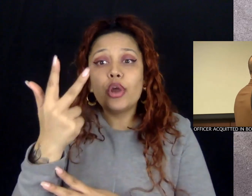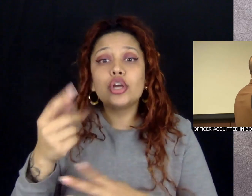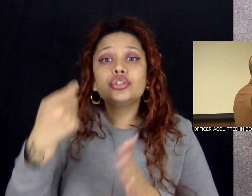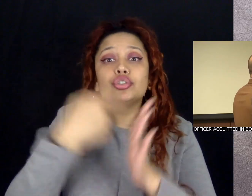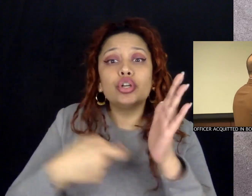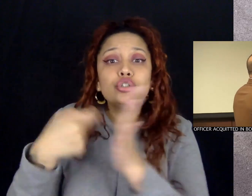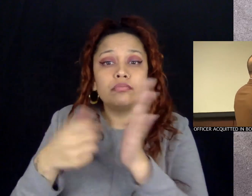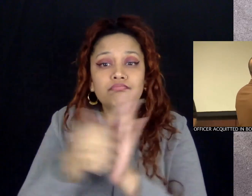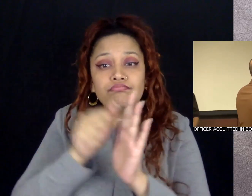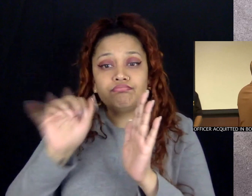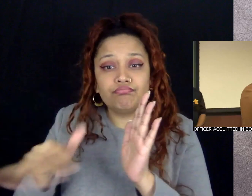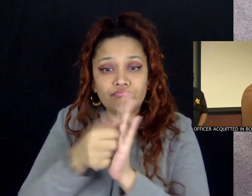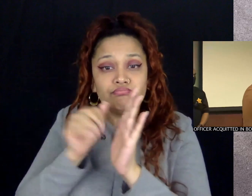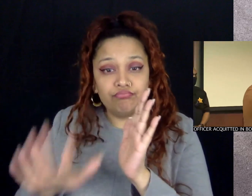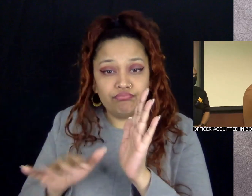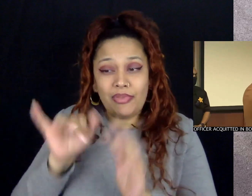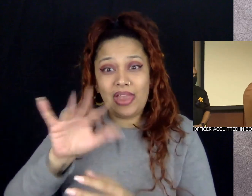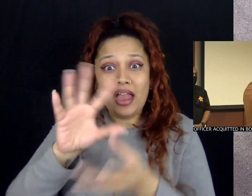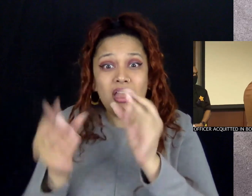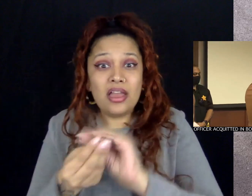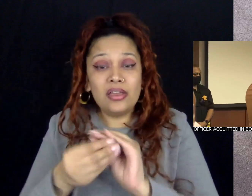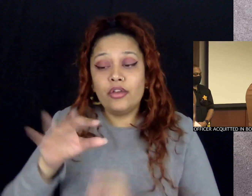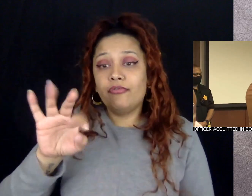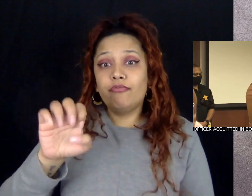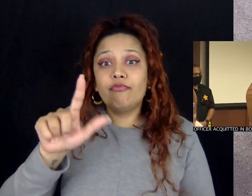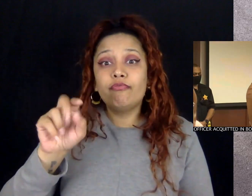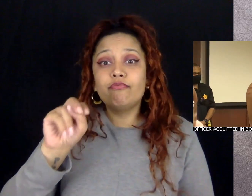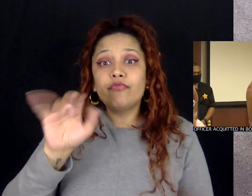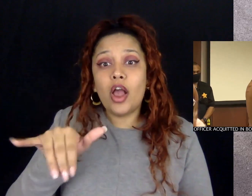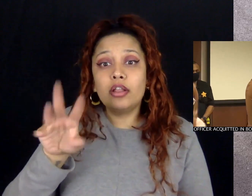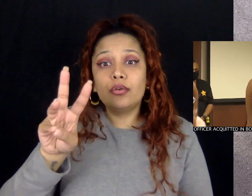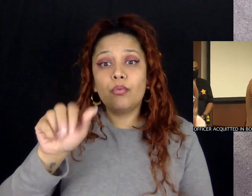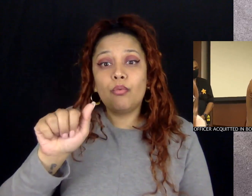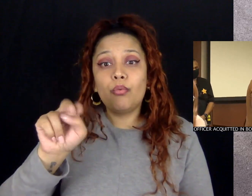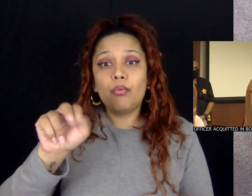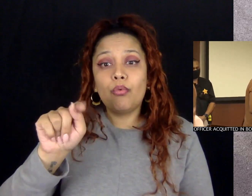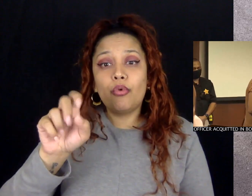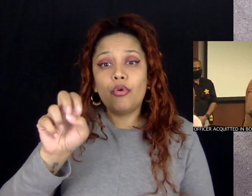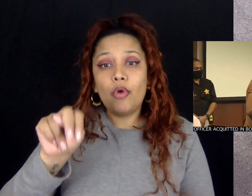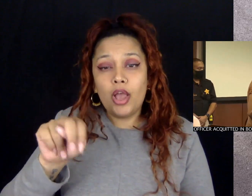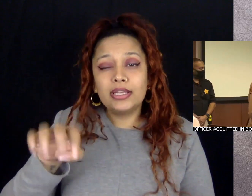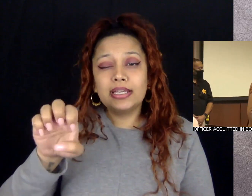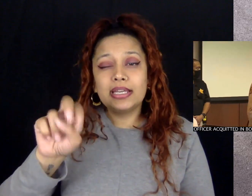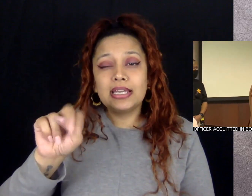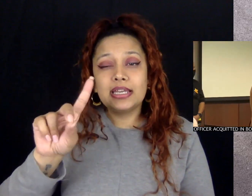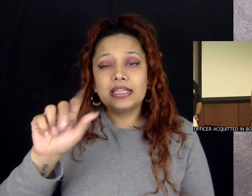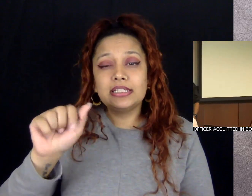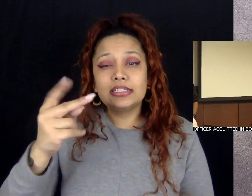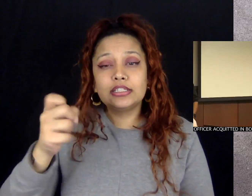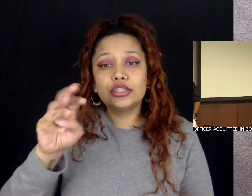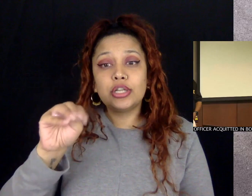a Kentucky jury acquitted Brett Hankinson on all three counts of felony wanton